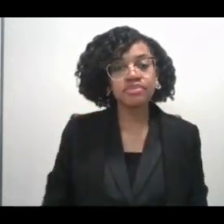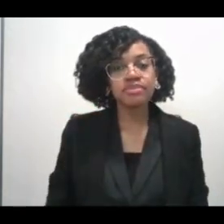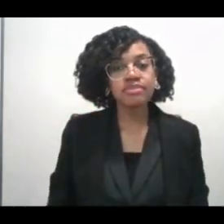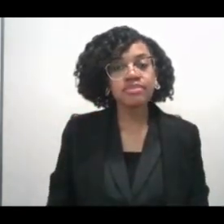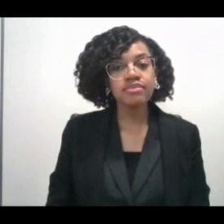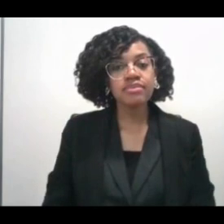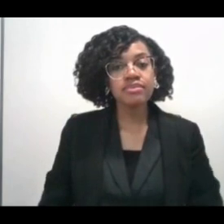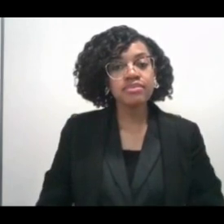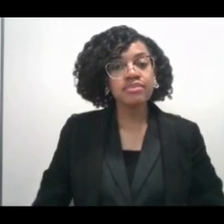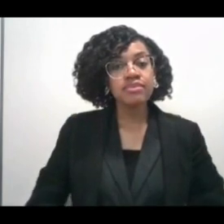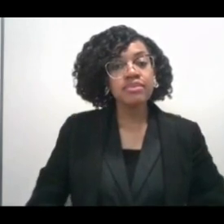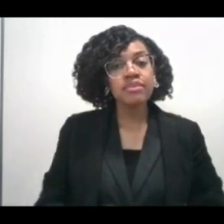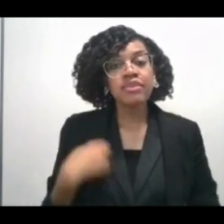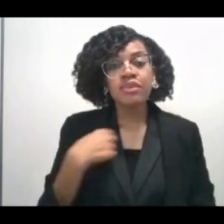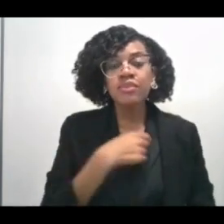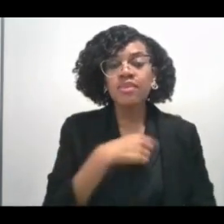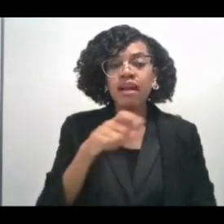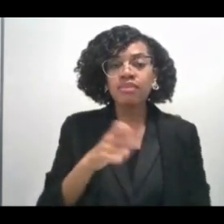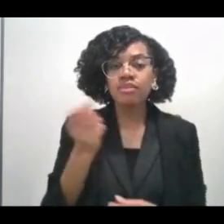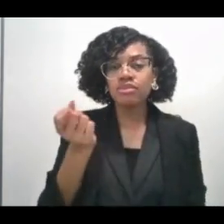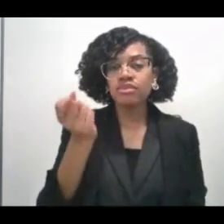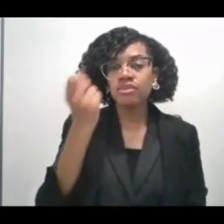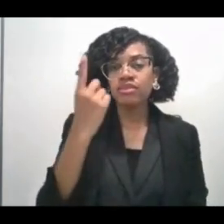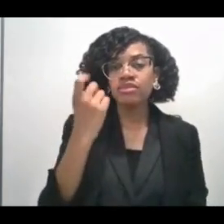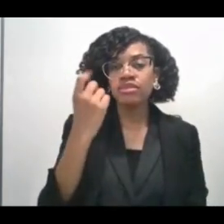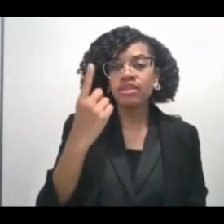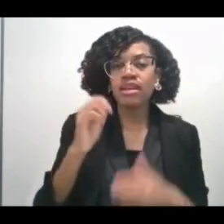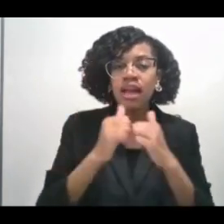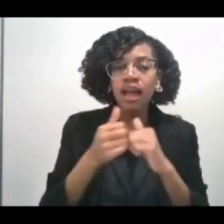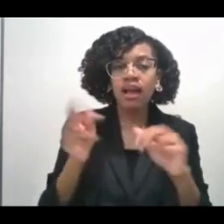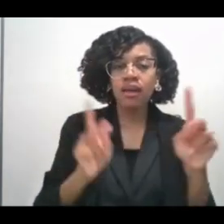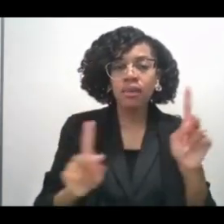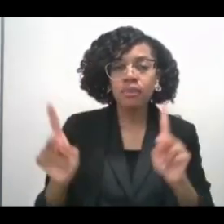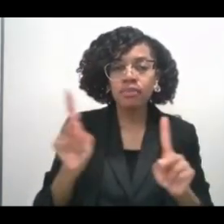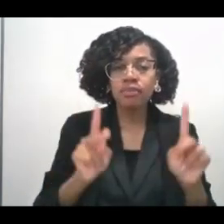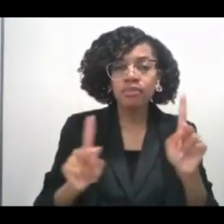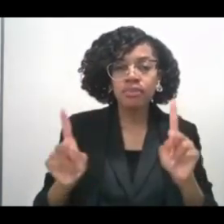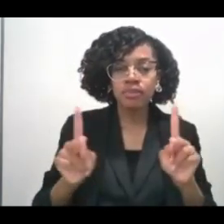understand how people's disproportionate impact from